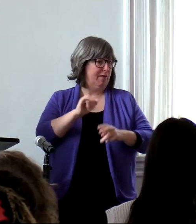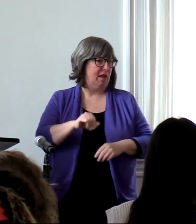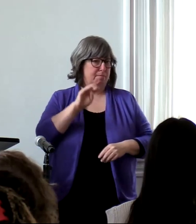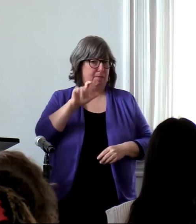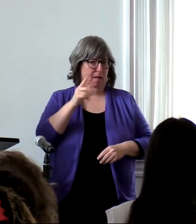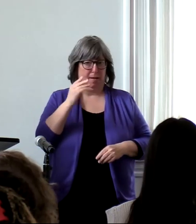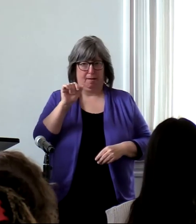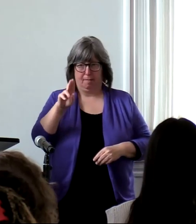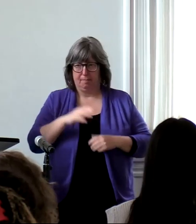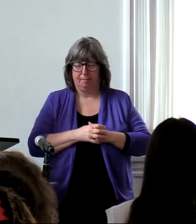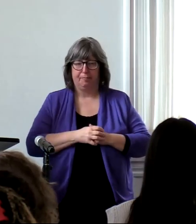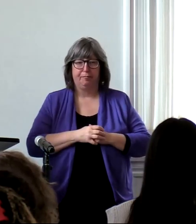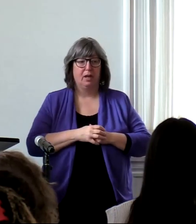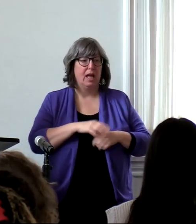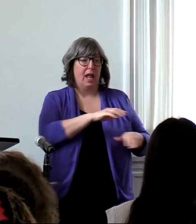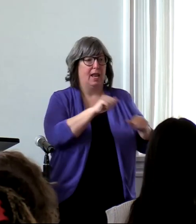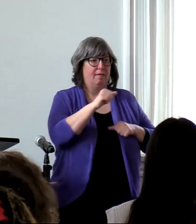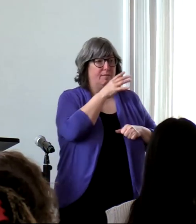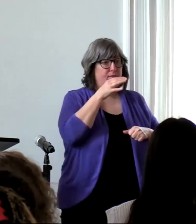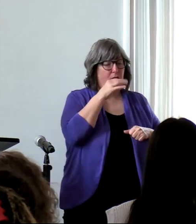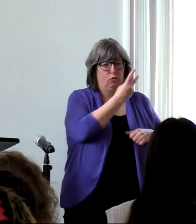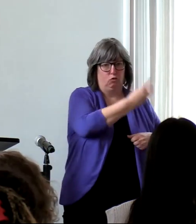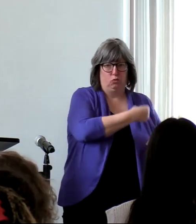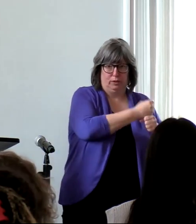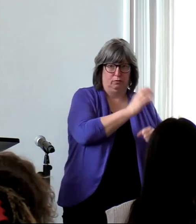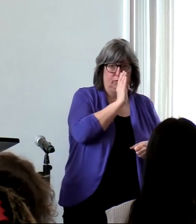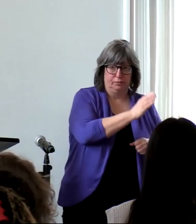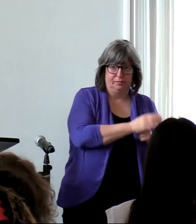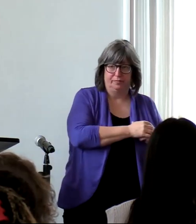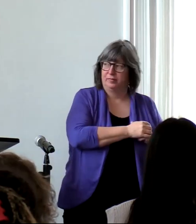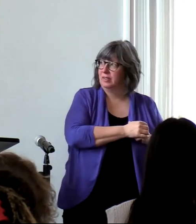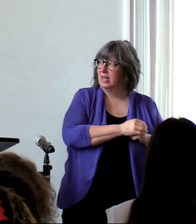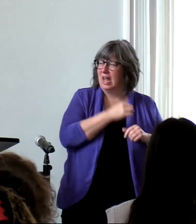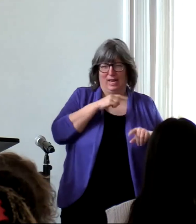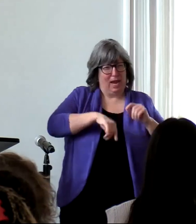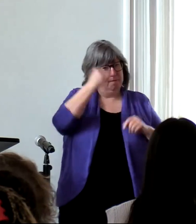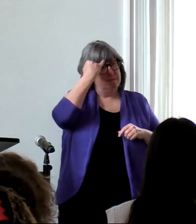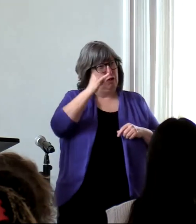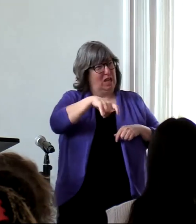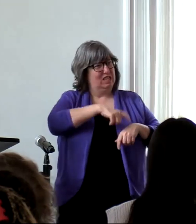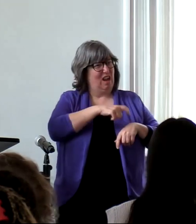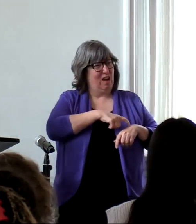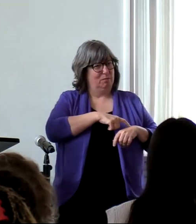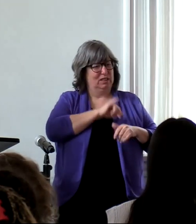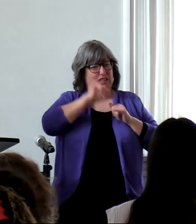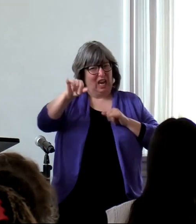The time he spent away from the farm was two years straight. It's hard for me to wrap my head around that amount of time being spent in hospital.